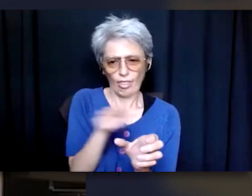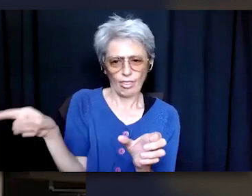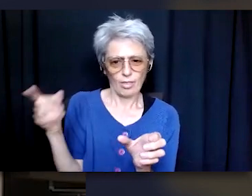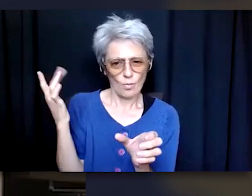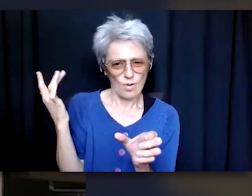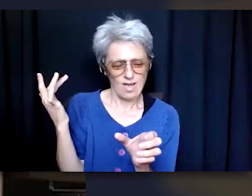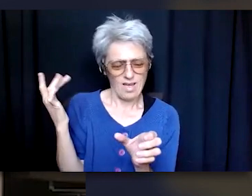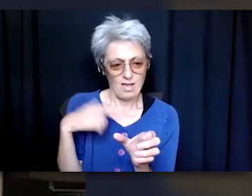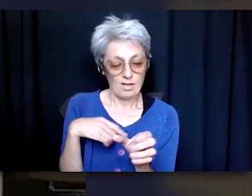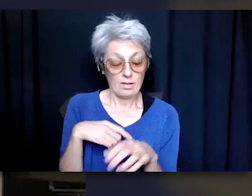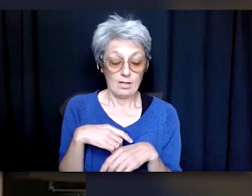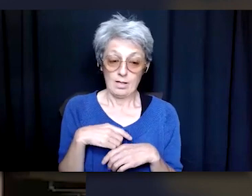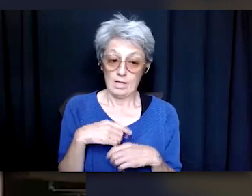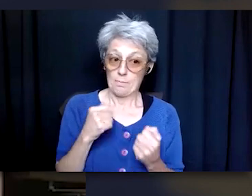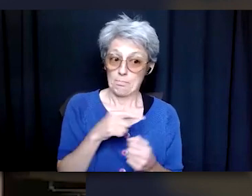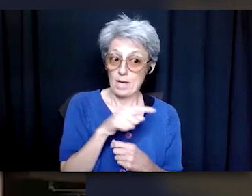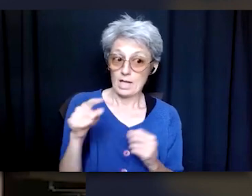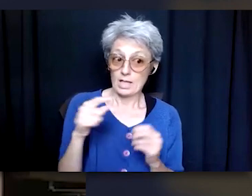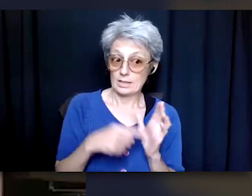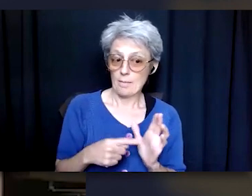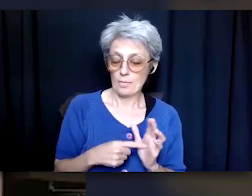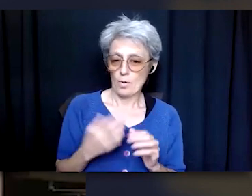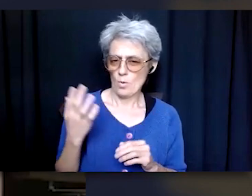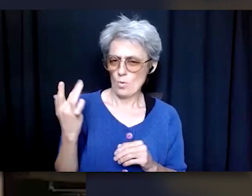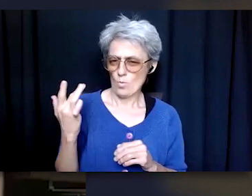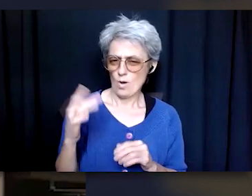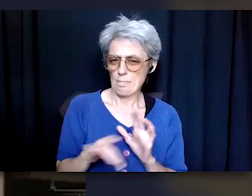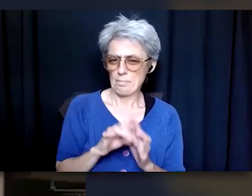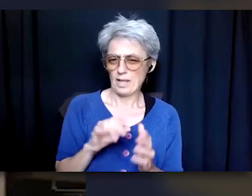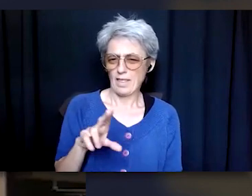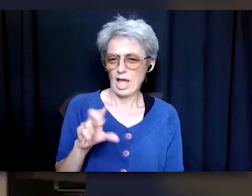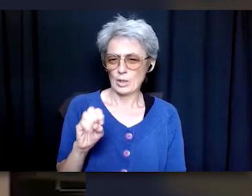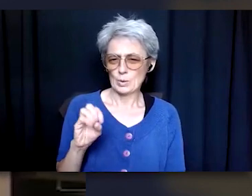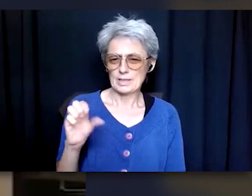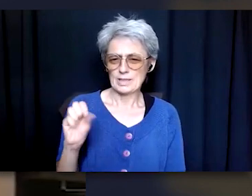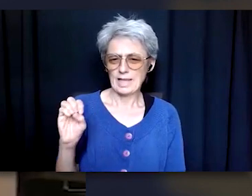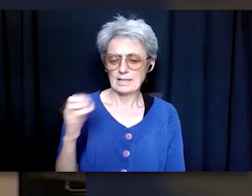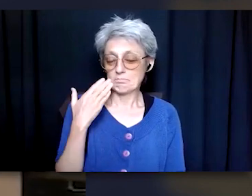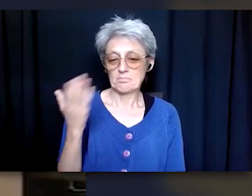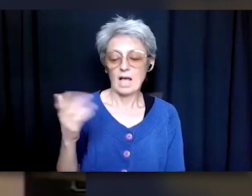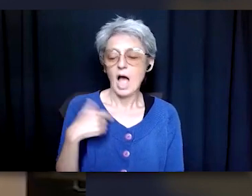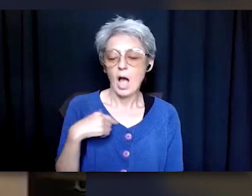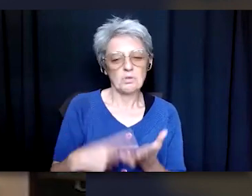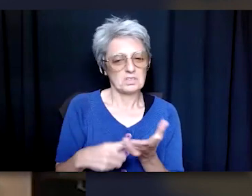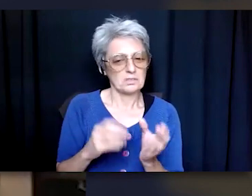choices, and I’m going to want to talk about that with you. But basically, there is somebody going,